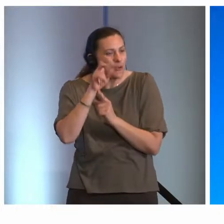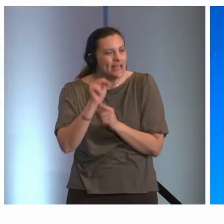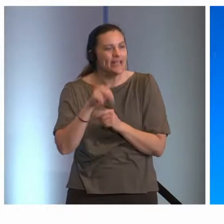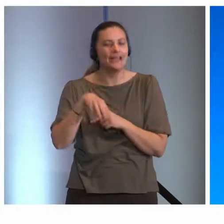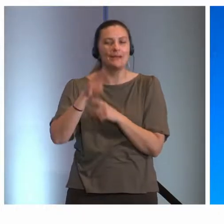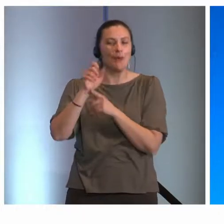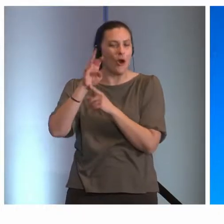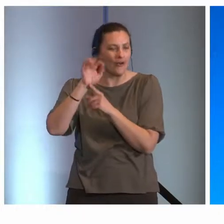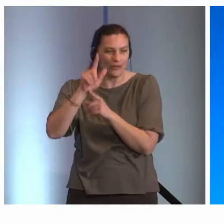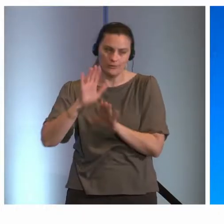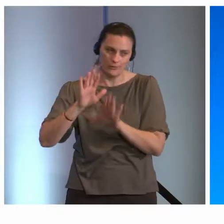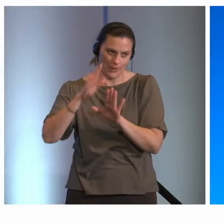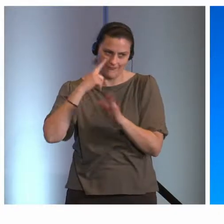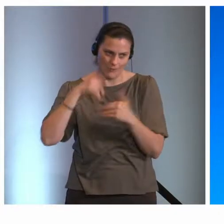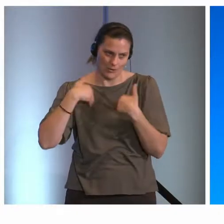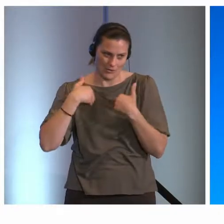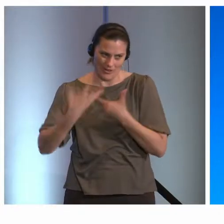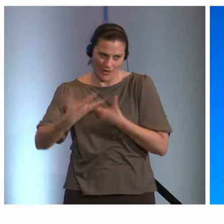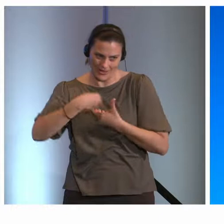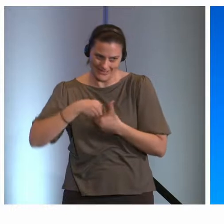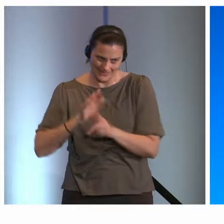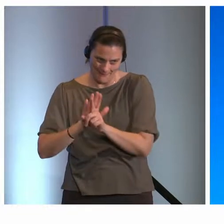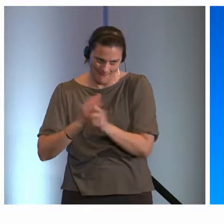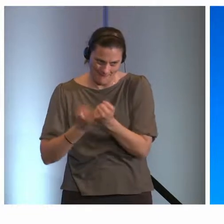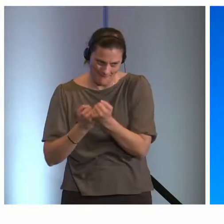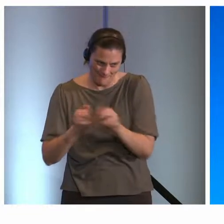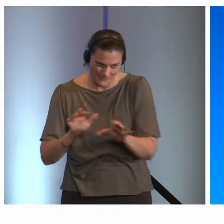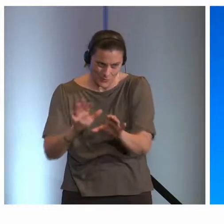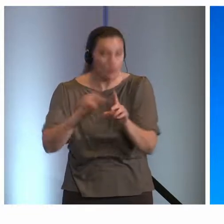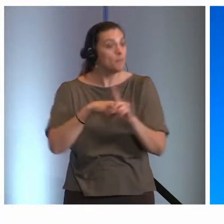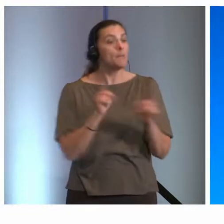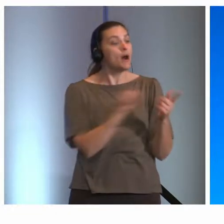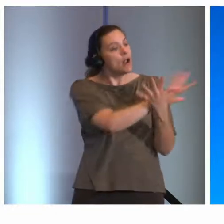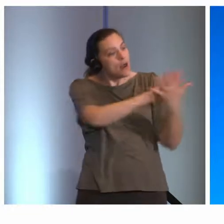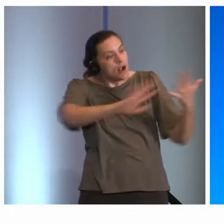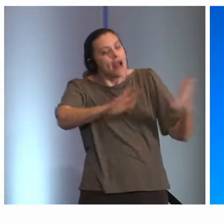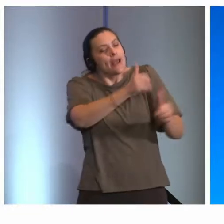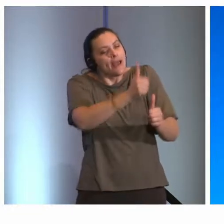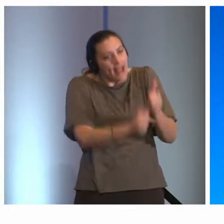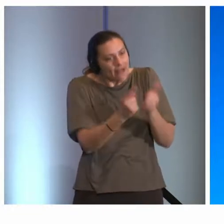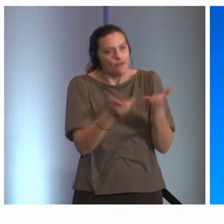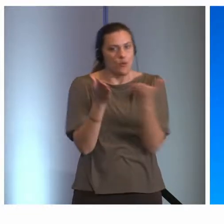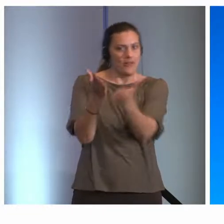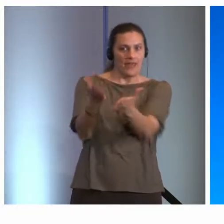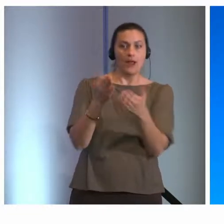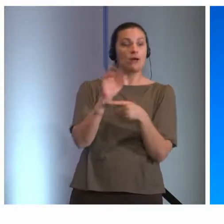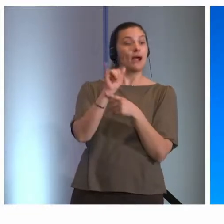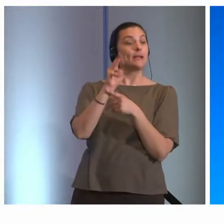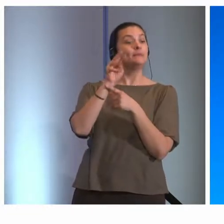with Nickelodeon, and Marvel real great institute for youth with autism -- everybody's listed, everybody has their own